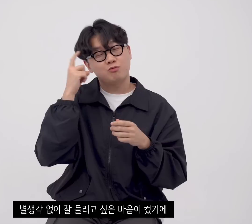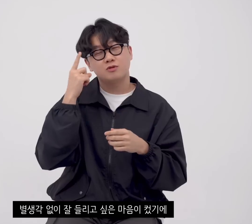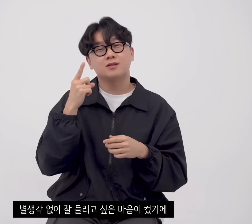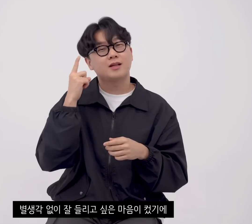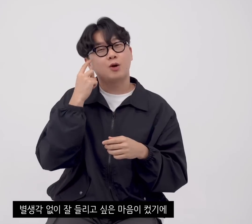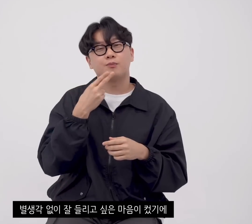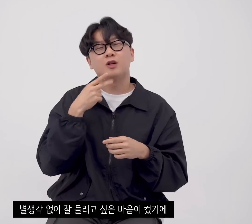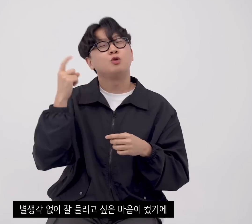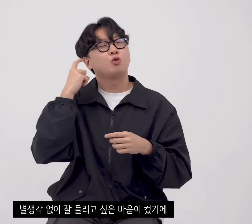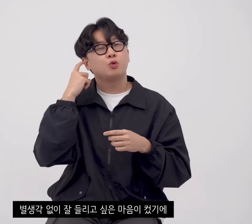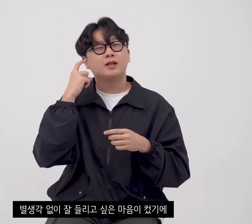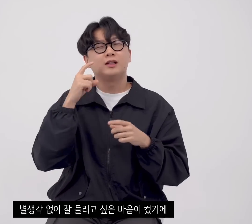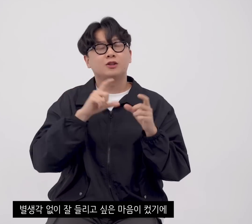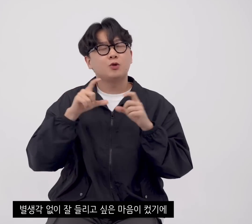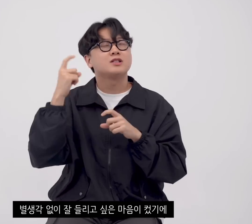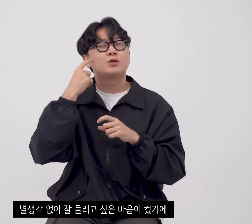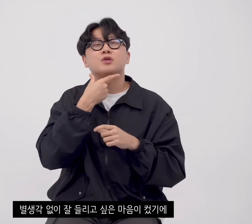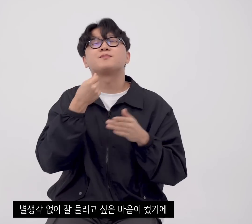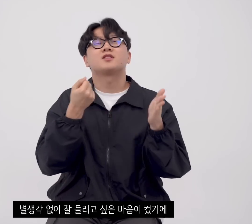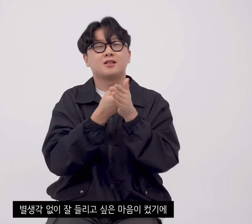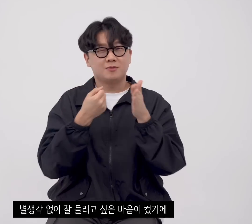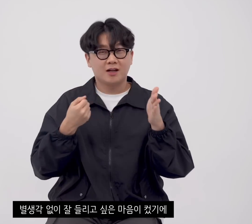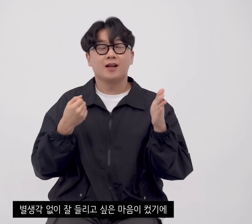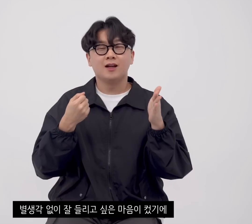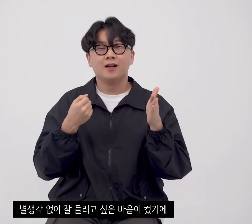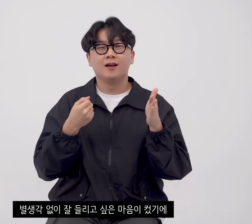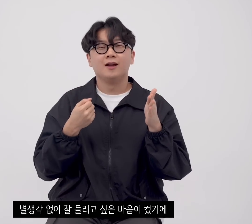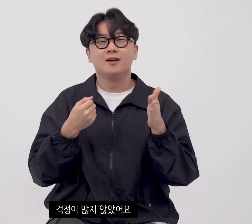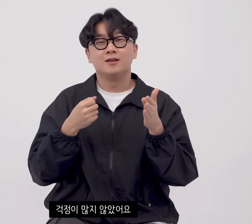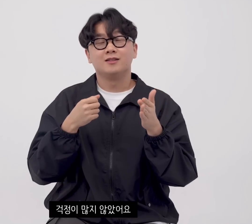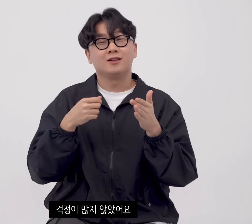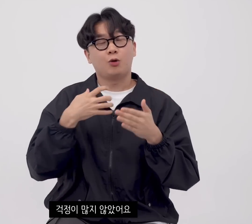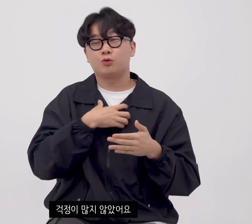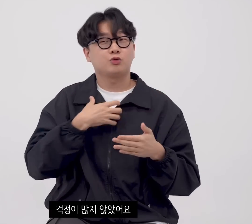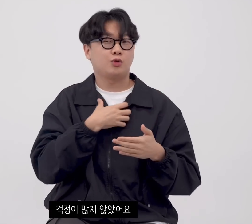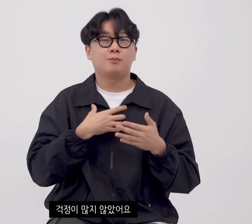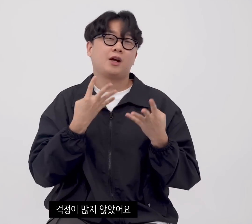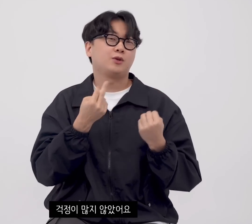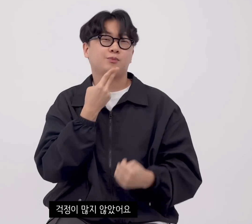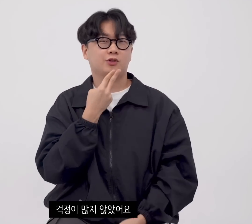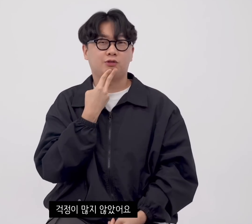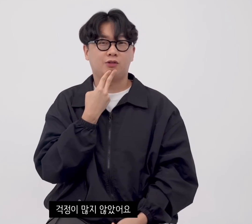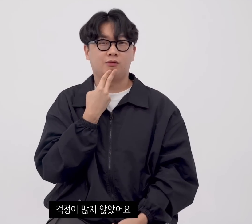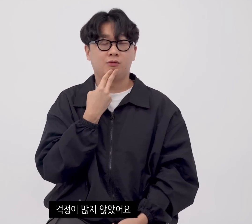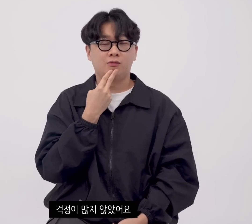I just wanted to be heard without thinking too much, so I wasn't very worried.